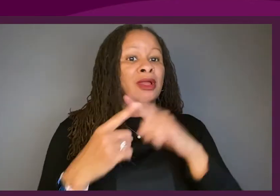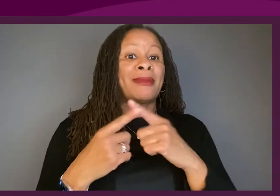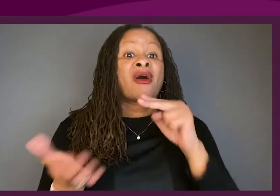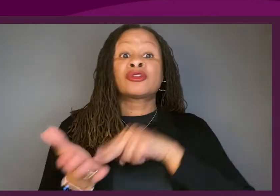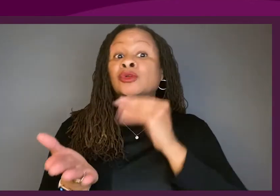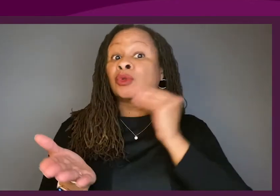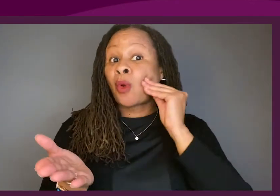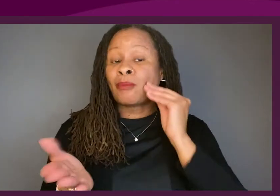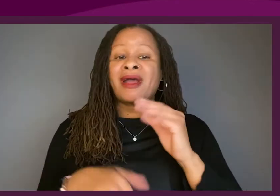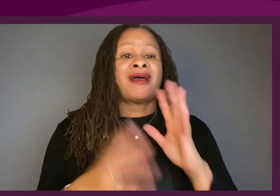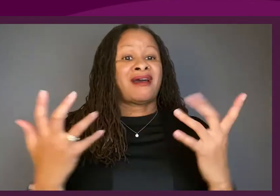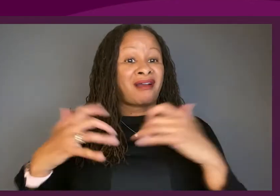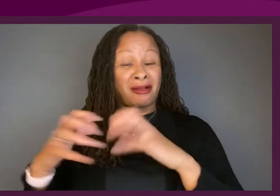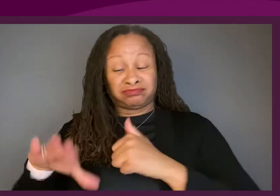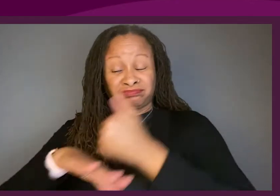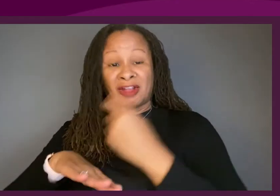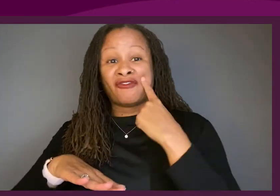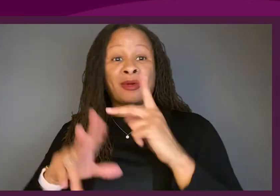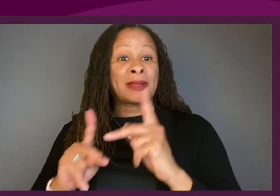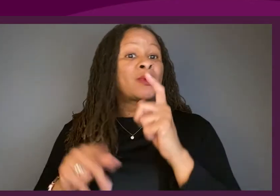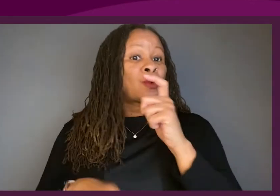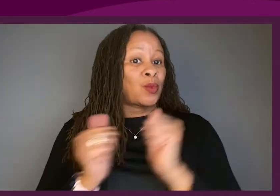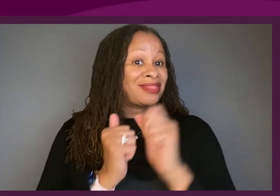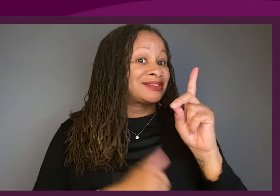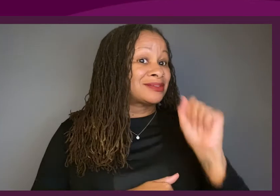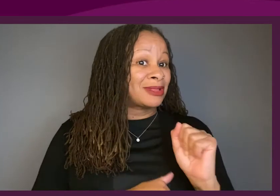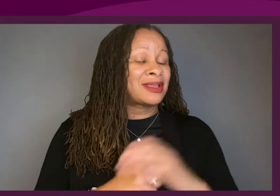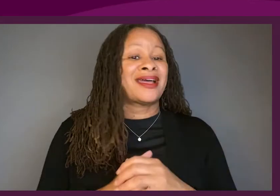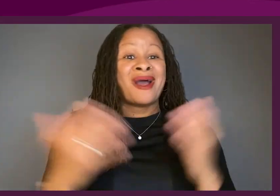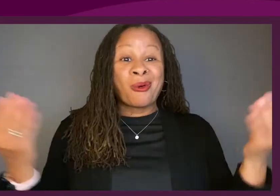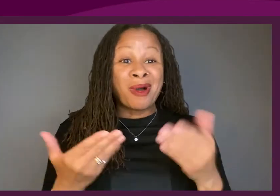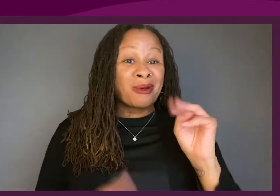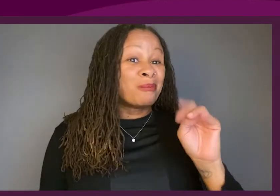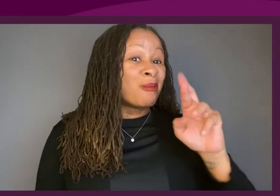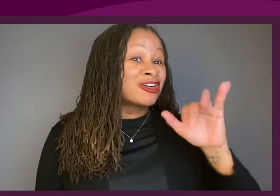We'll be talking about nursing homes and congregated settings for people with disabilities.